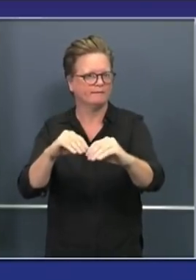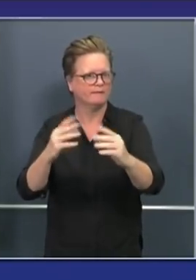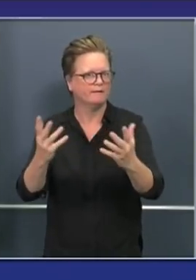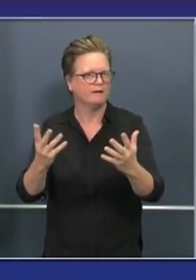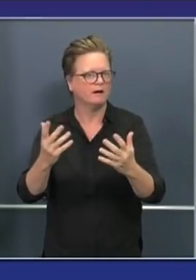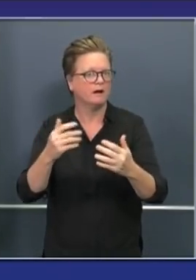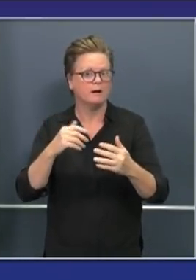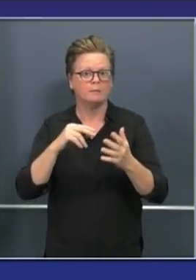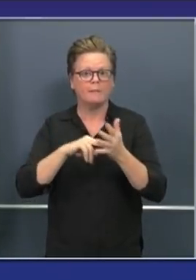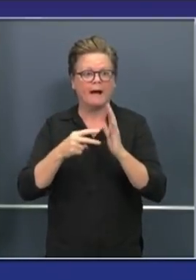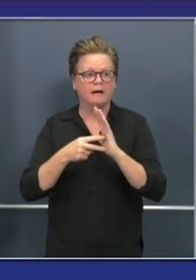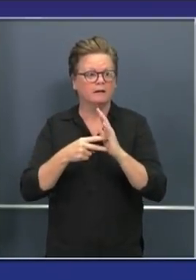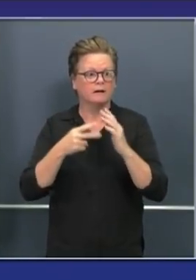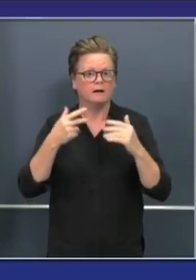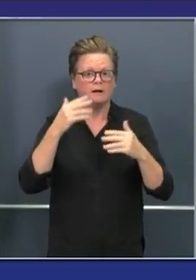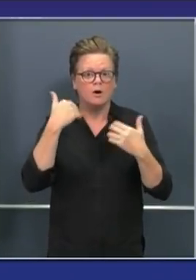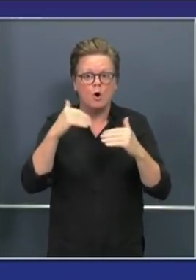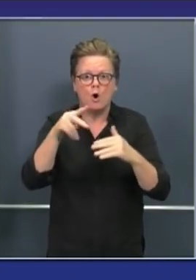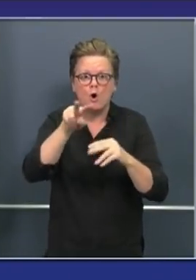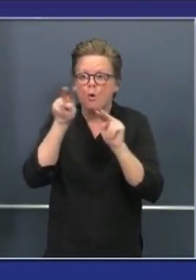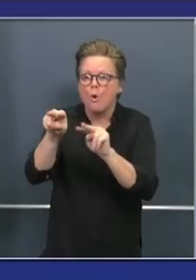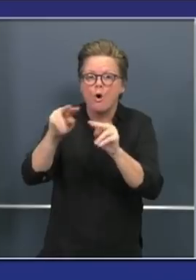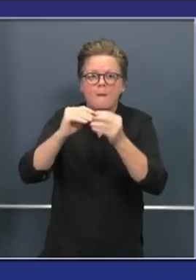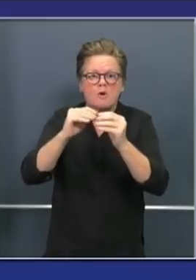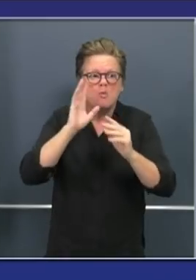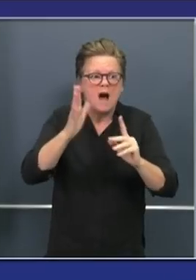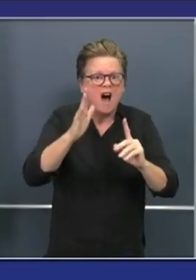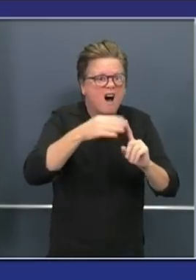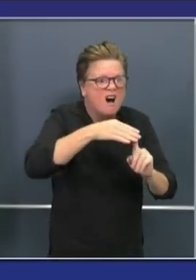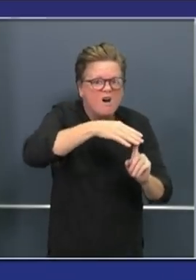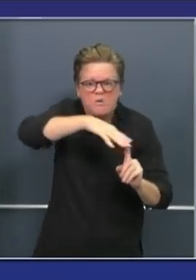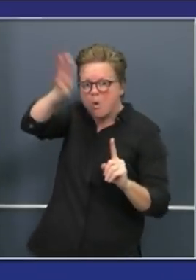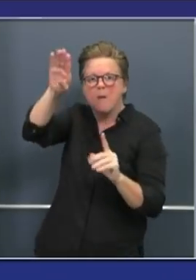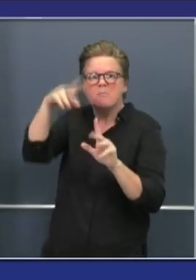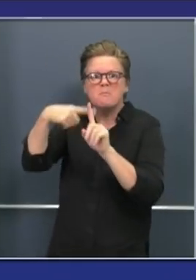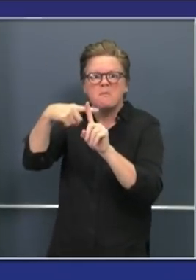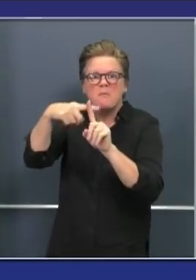POSITIVITY RATE INCREASES? THE REALITY IS, EVEN ON THE